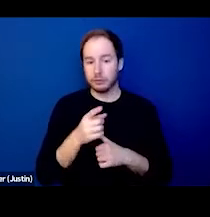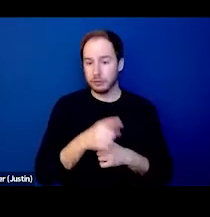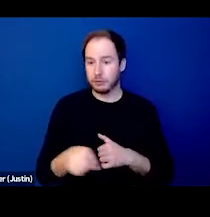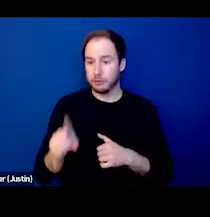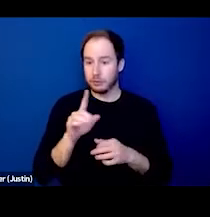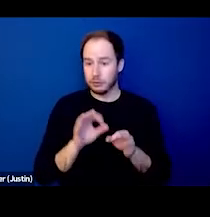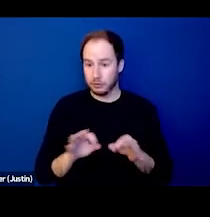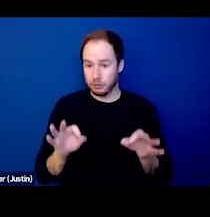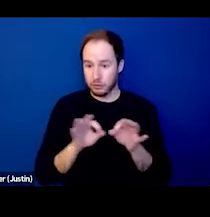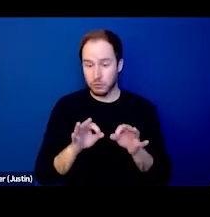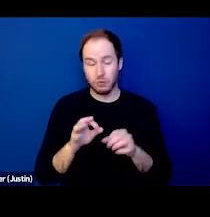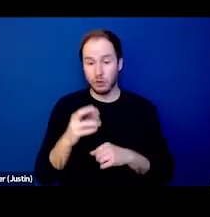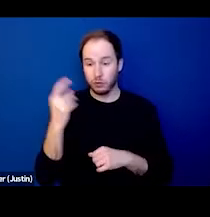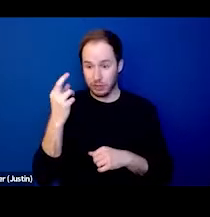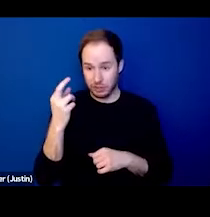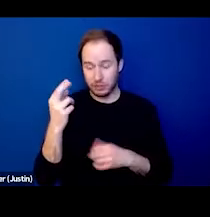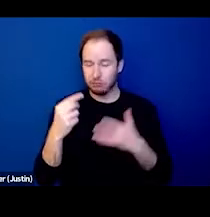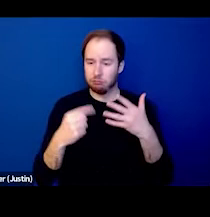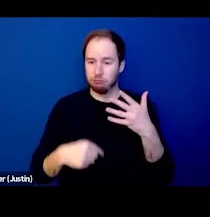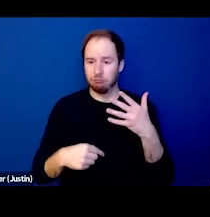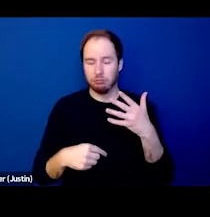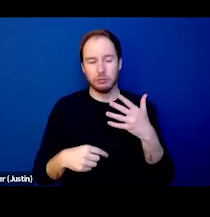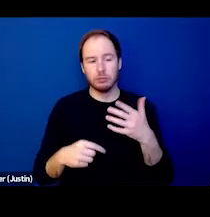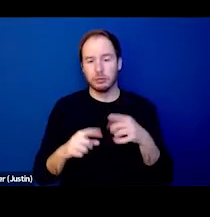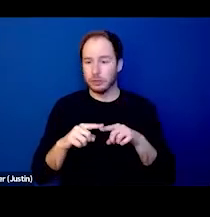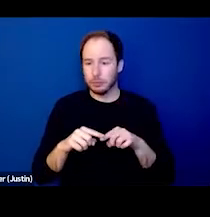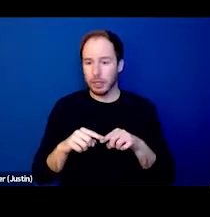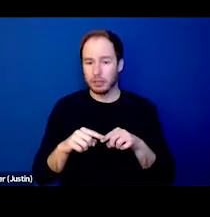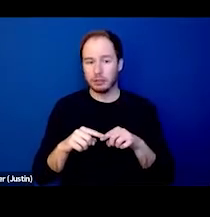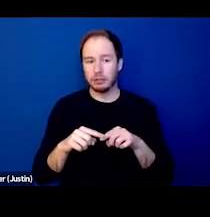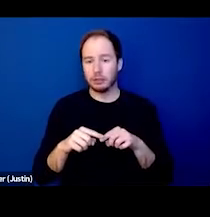And so depending on like the geography,